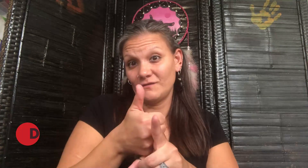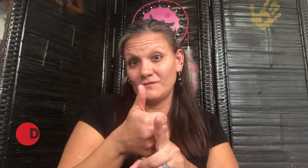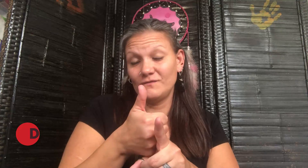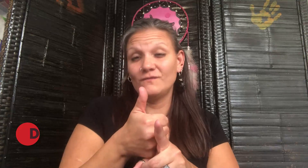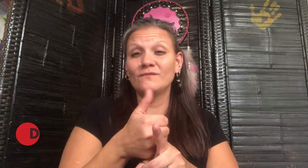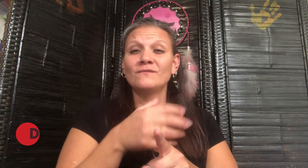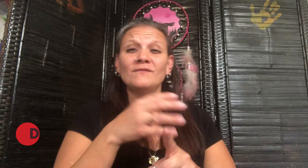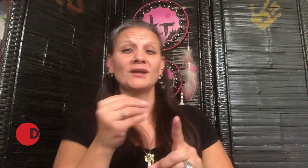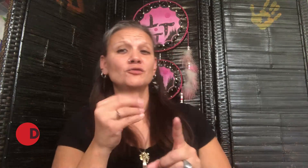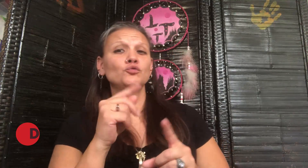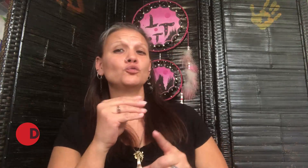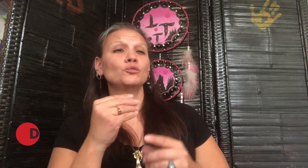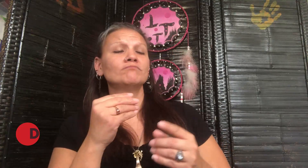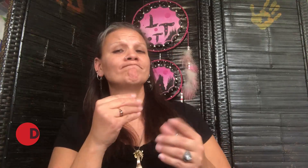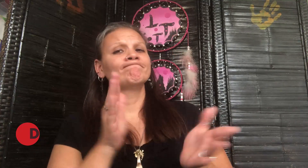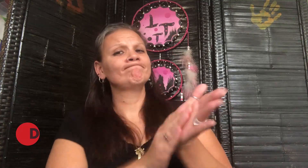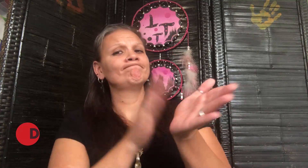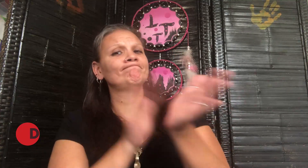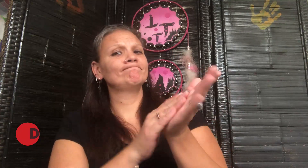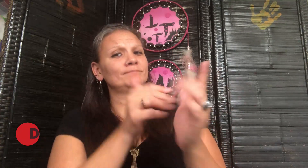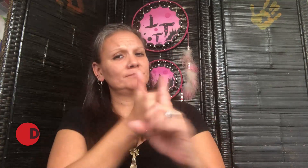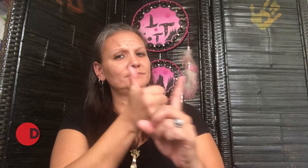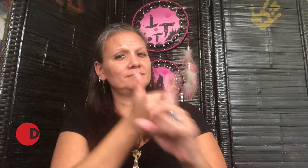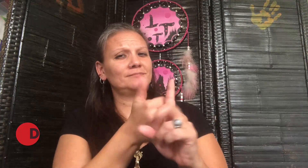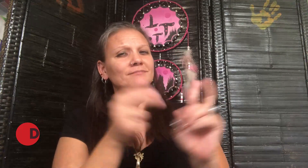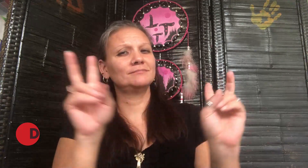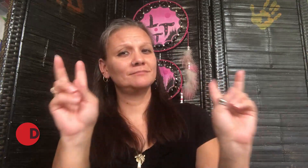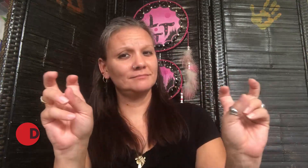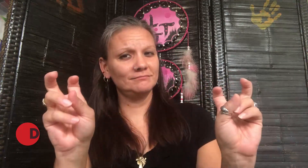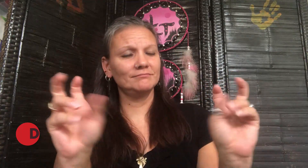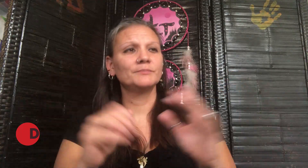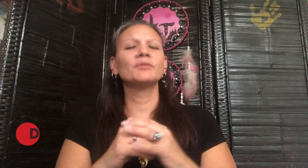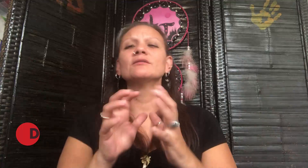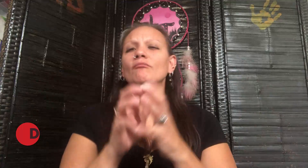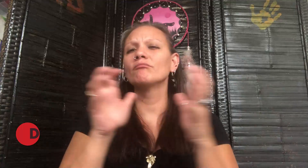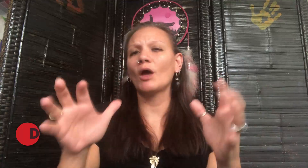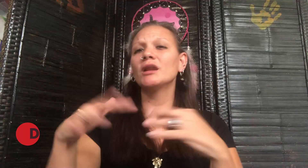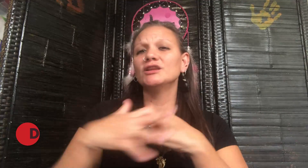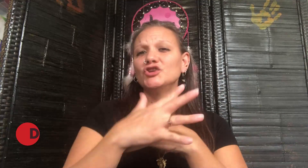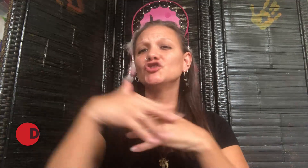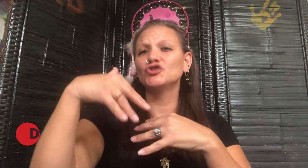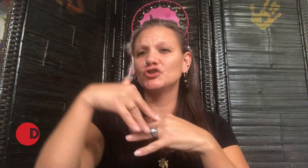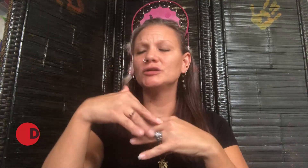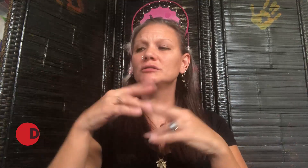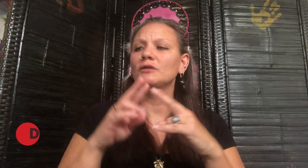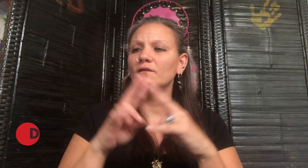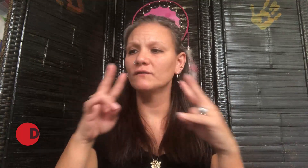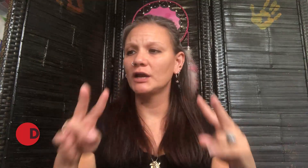confidence in themselves and to acknowledge them.